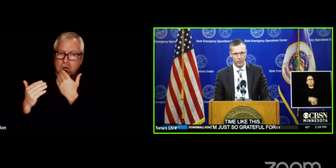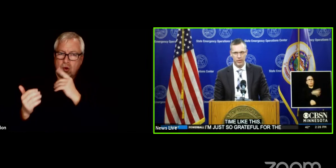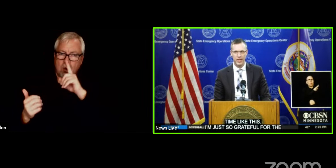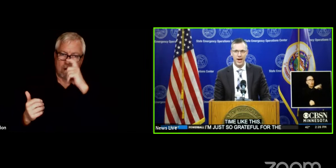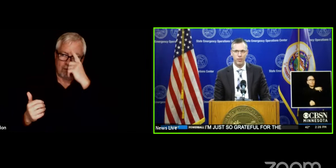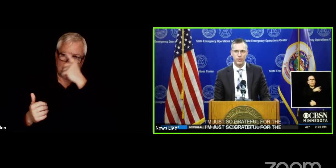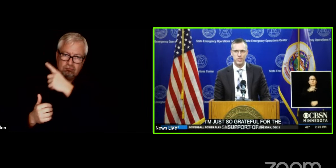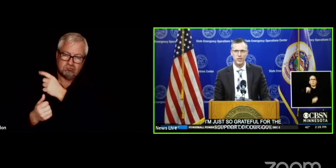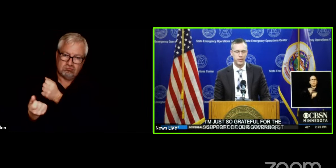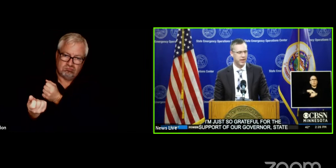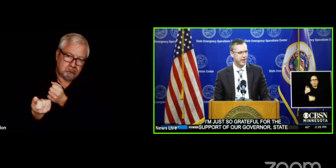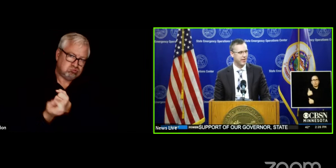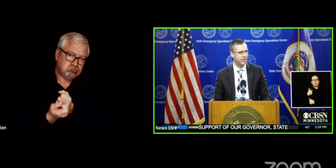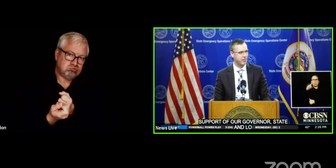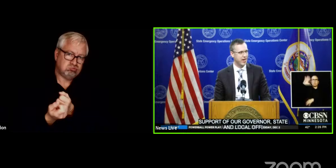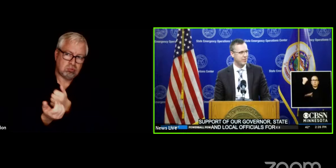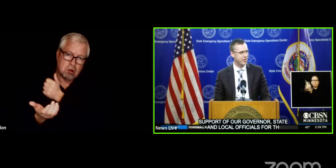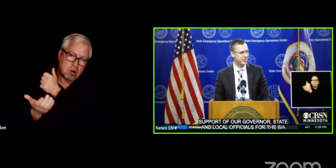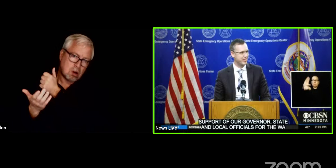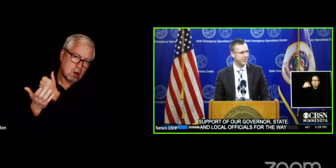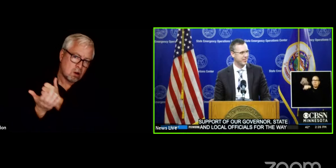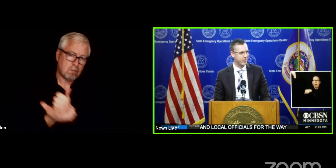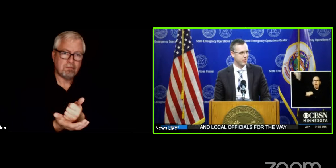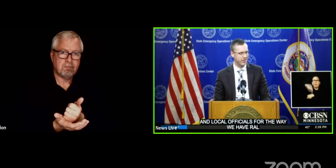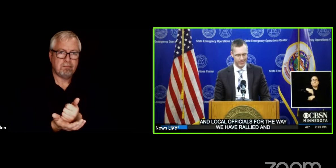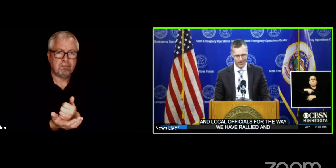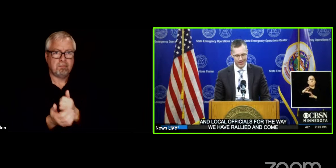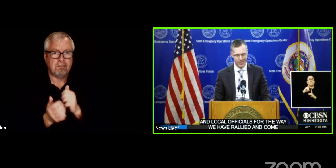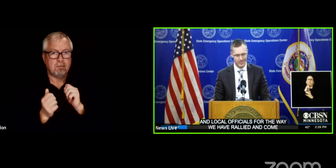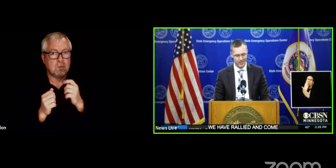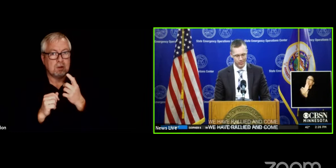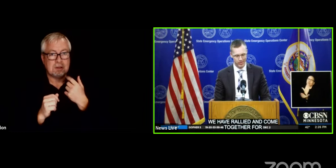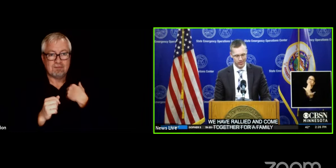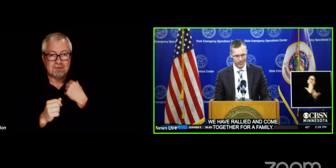WITHIN HOURS, WE HAD FIVE NURSES THAT WERE ON SITE WITHIN OUR